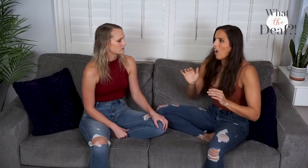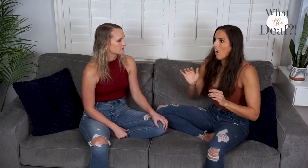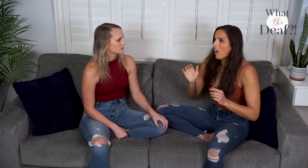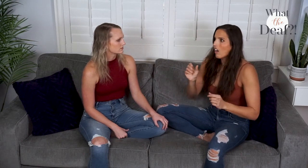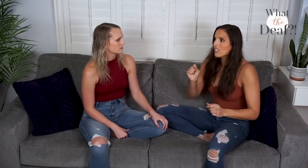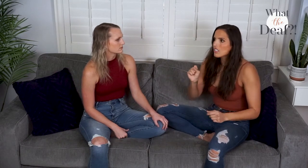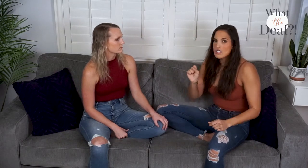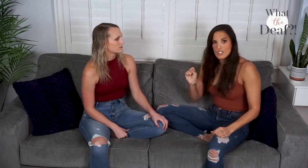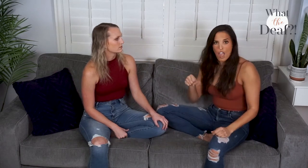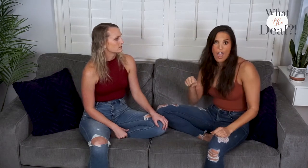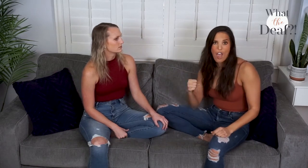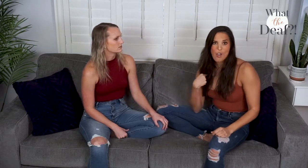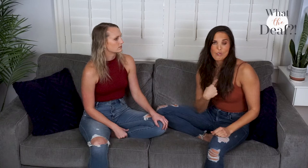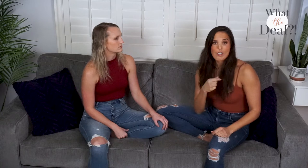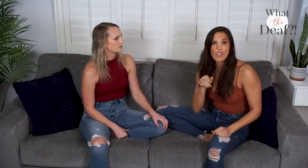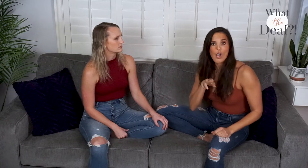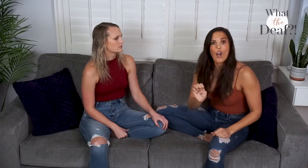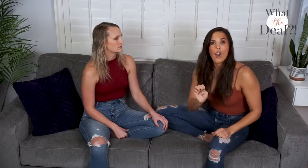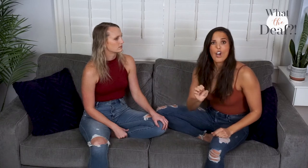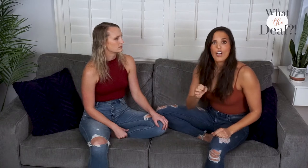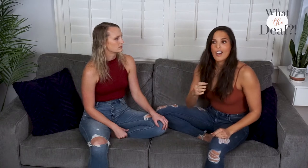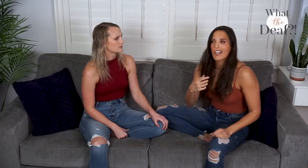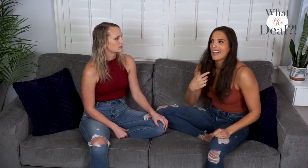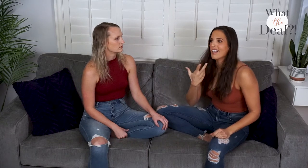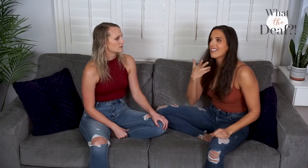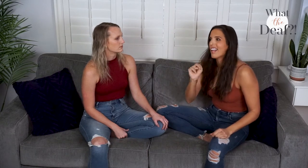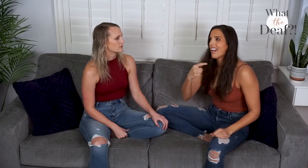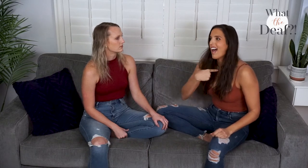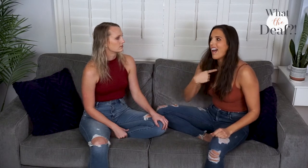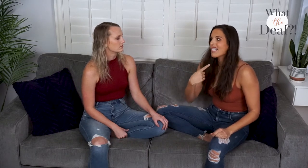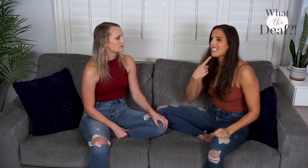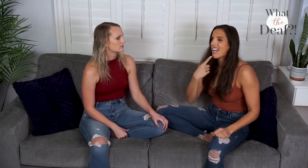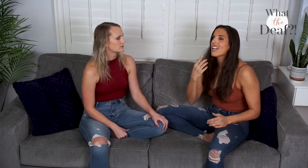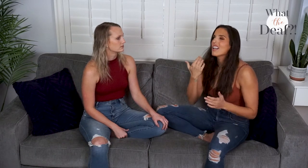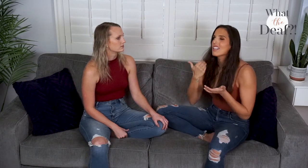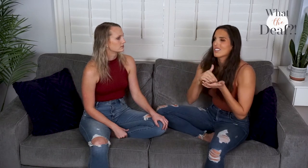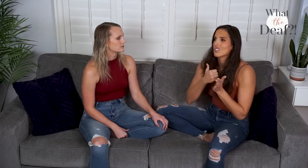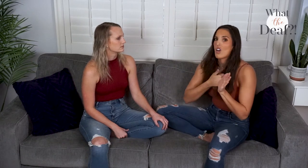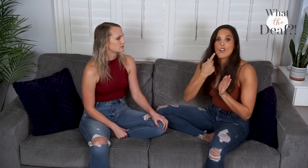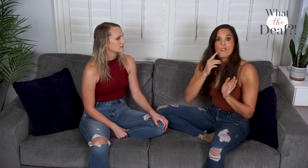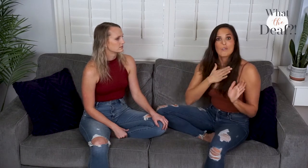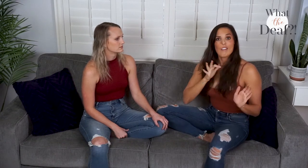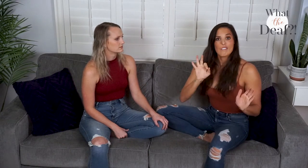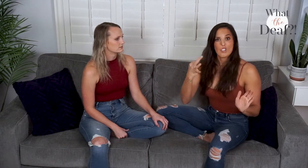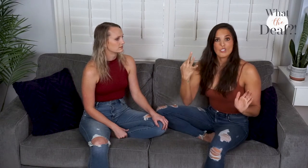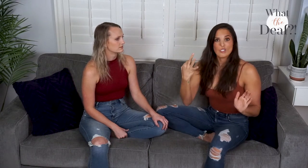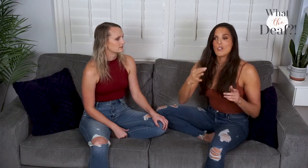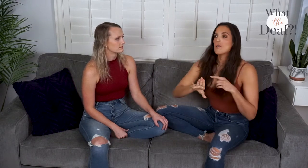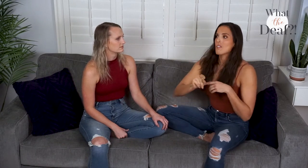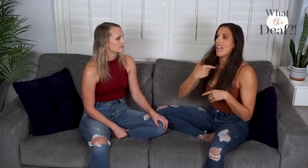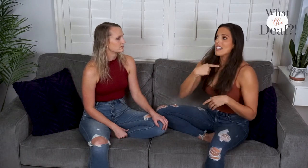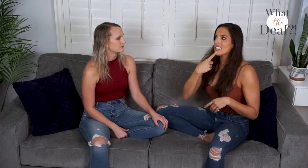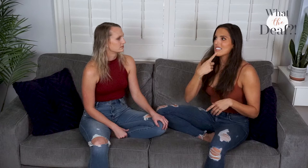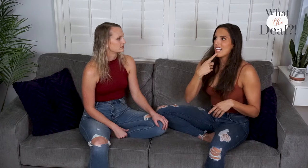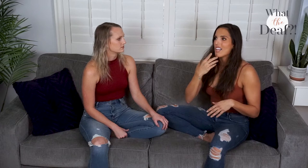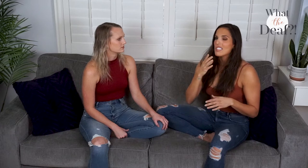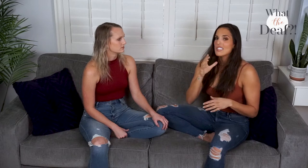“Uh… uh yeah, we are.” And then I said, again sorry for my French, but I said,